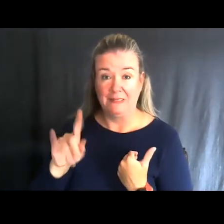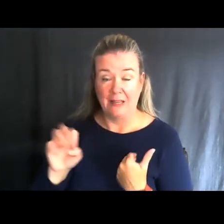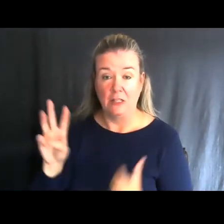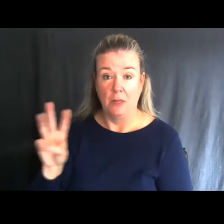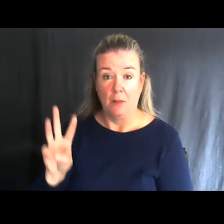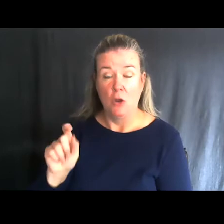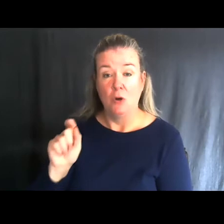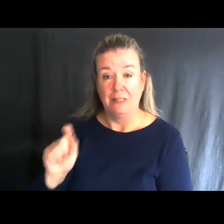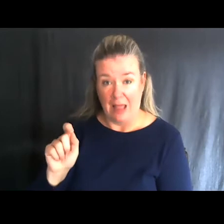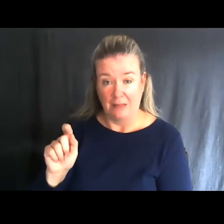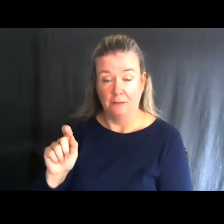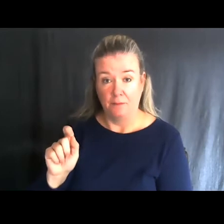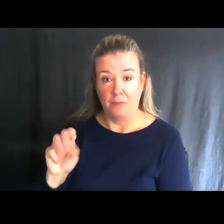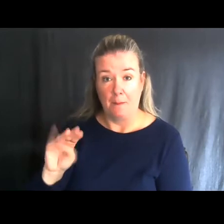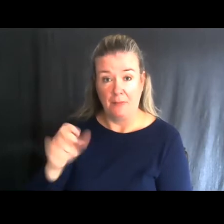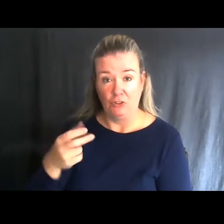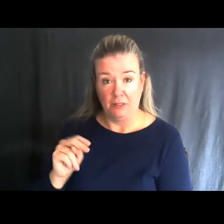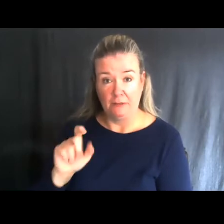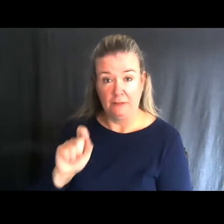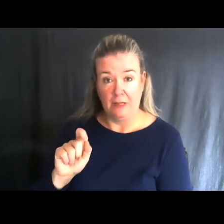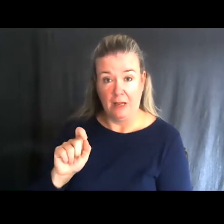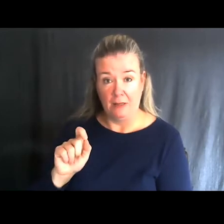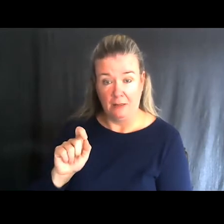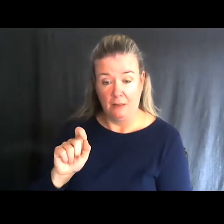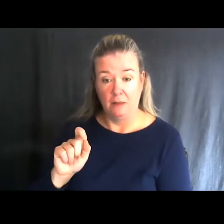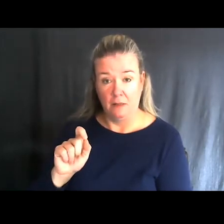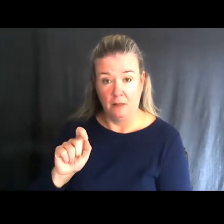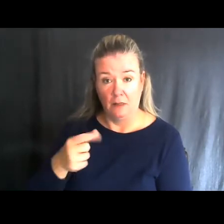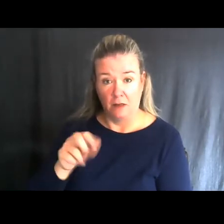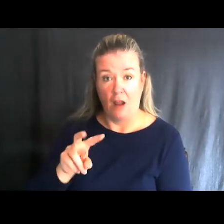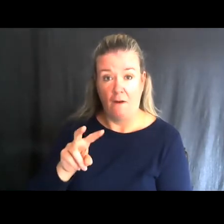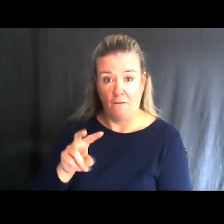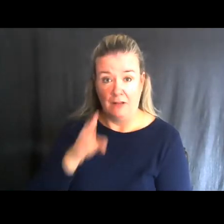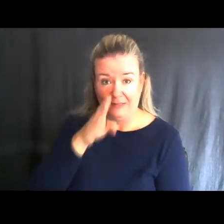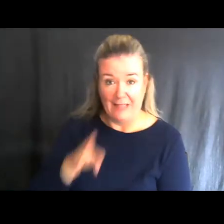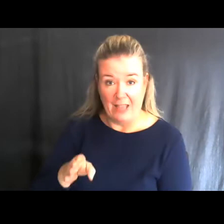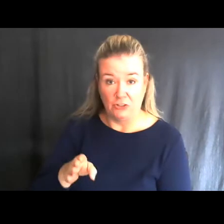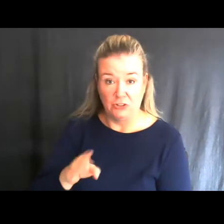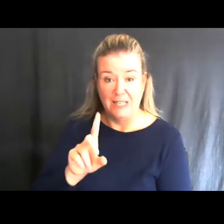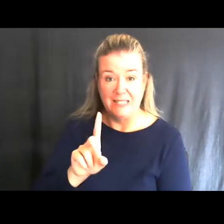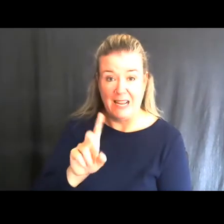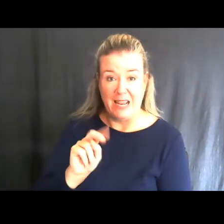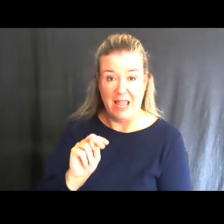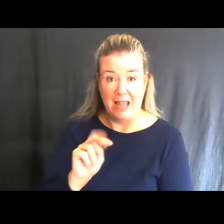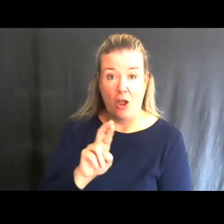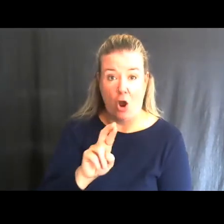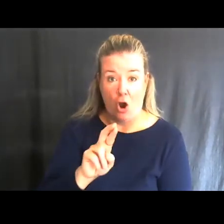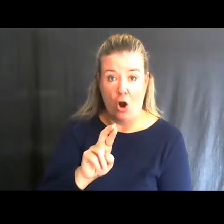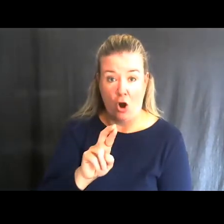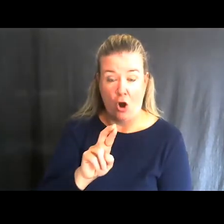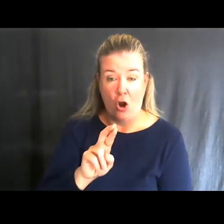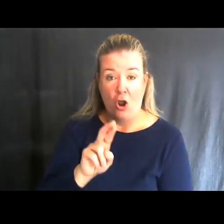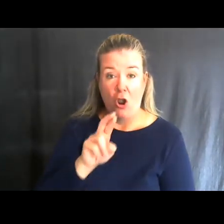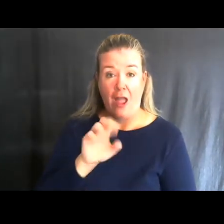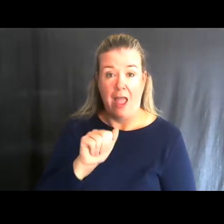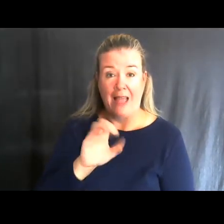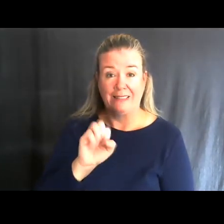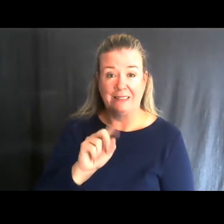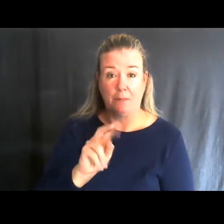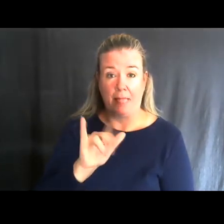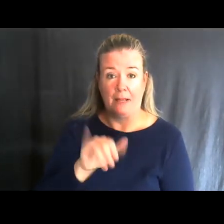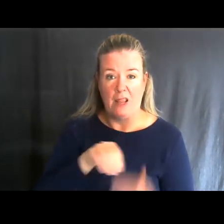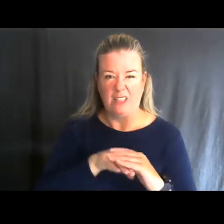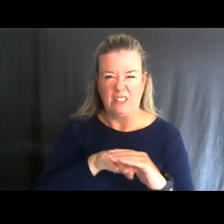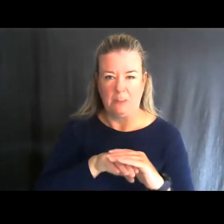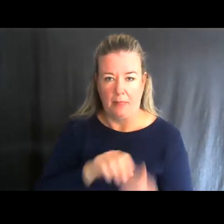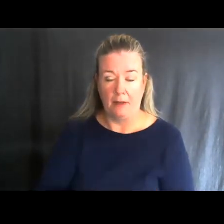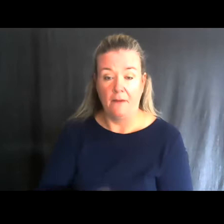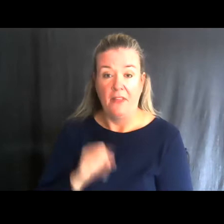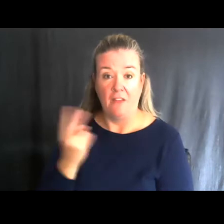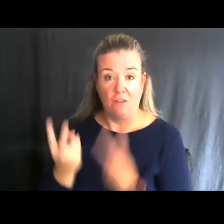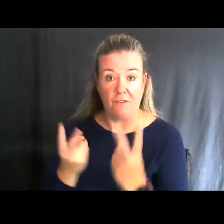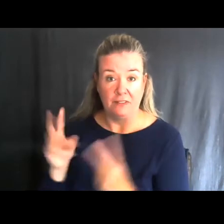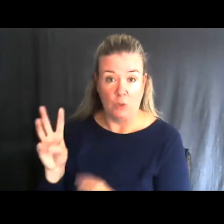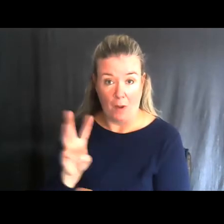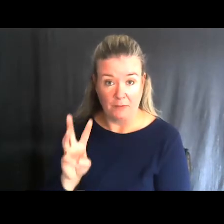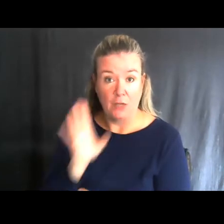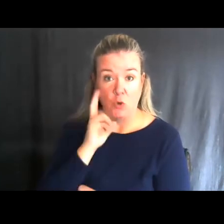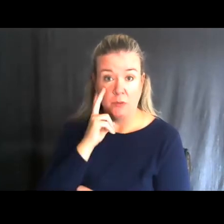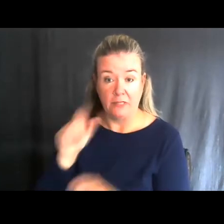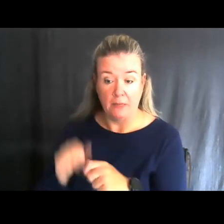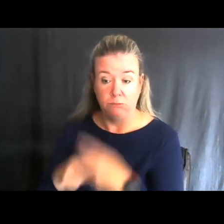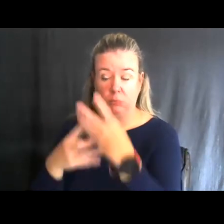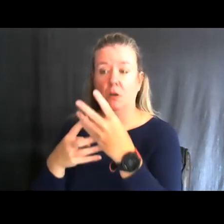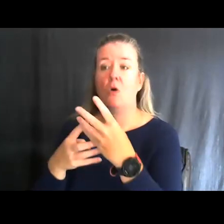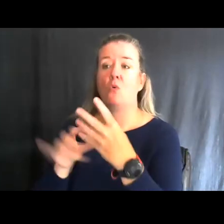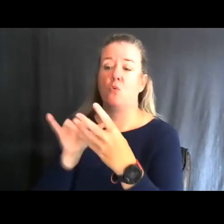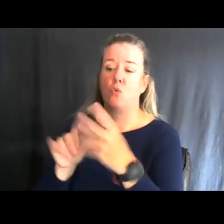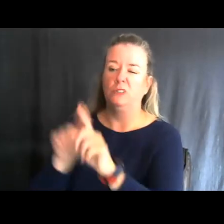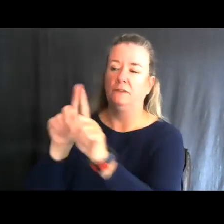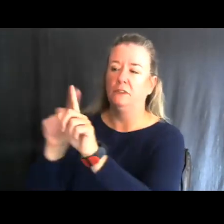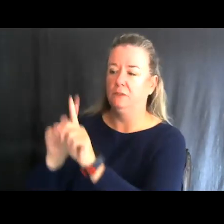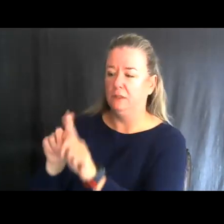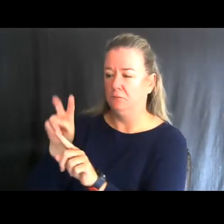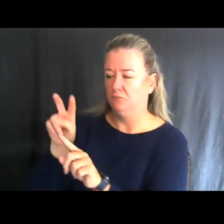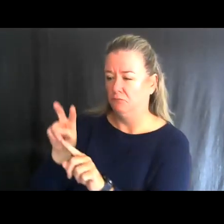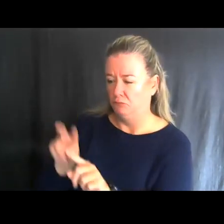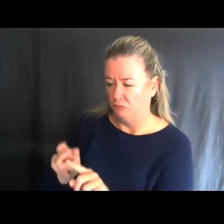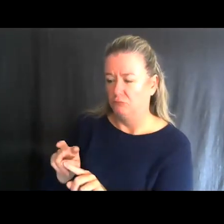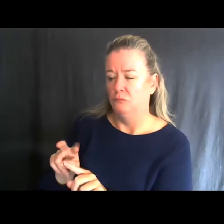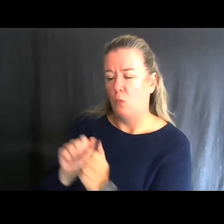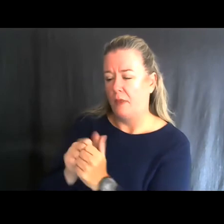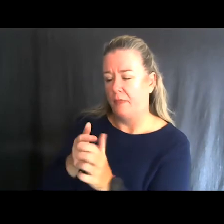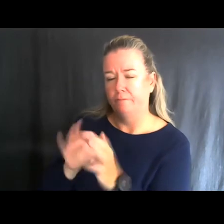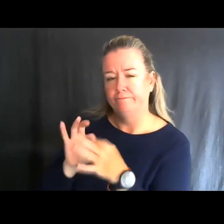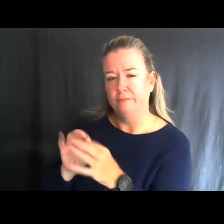If you visit that website, you'll see all kinds of information specific to hunting,